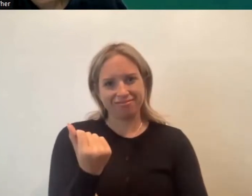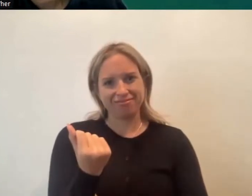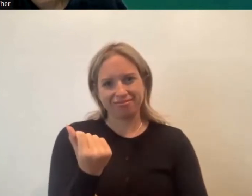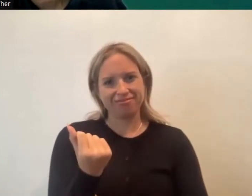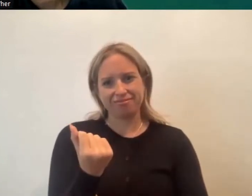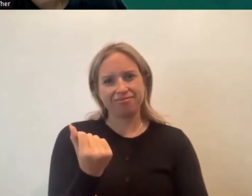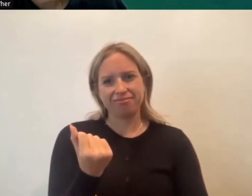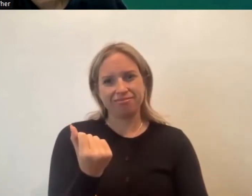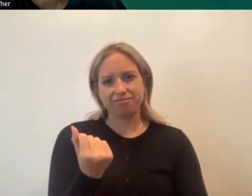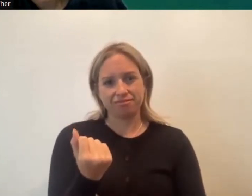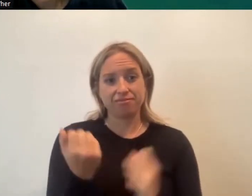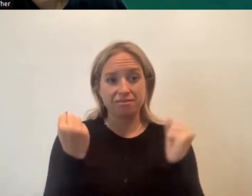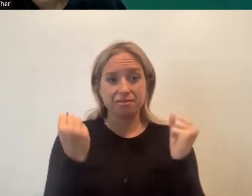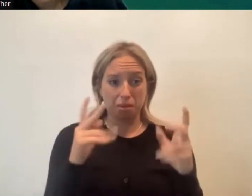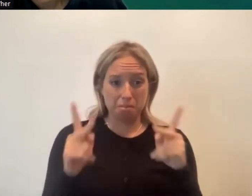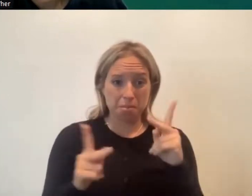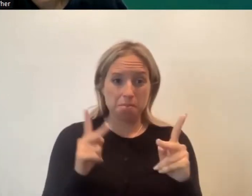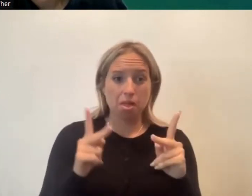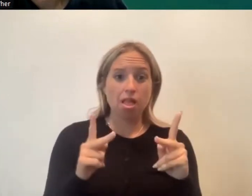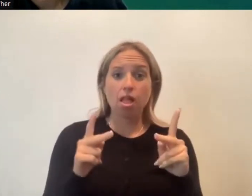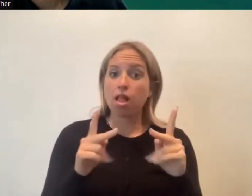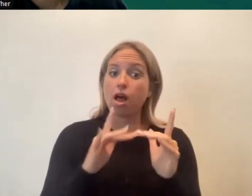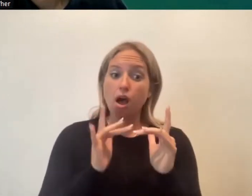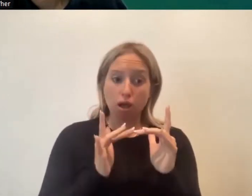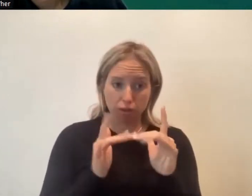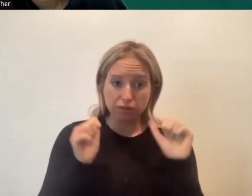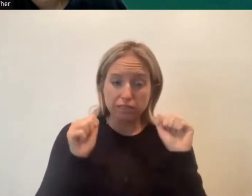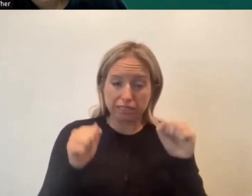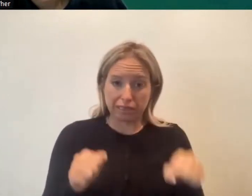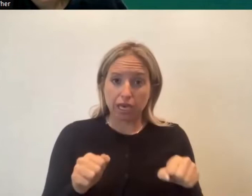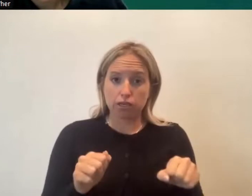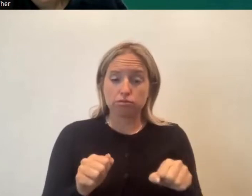A lot of folks can apply online.